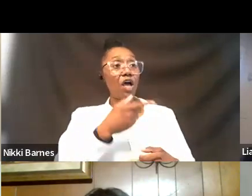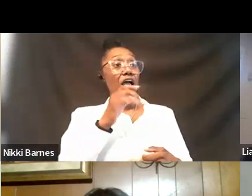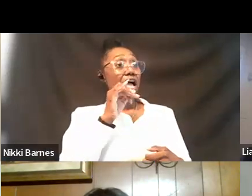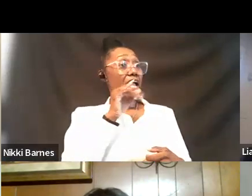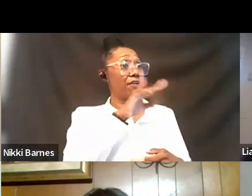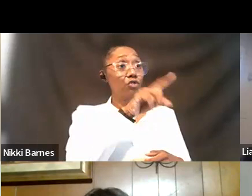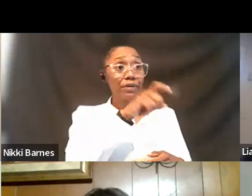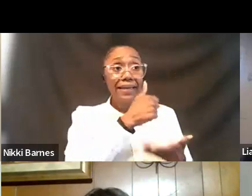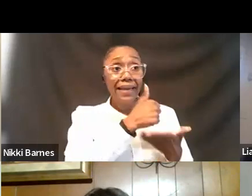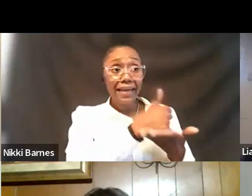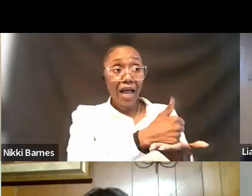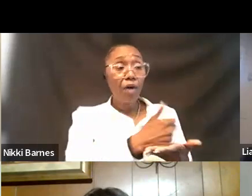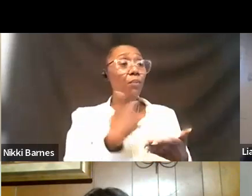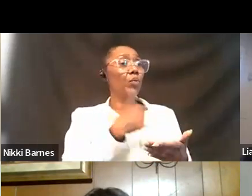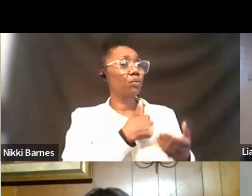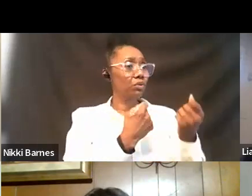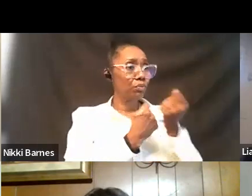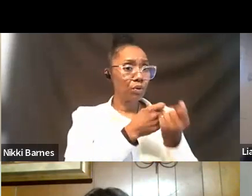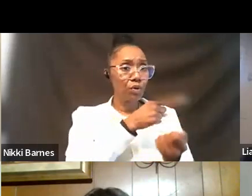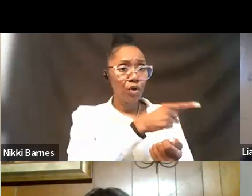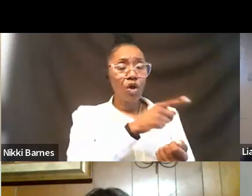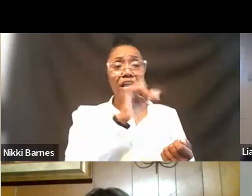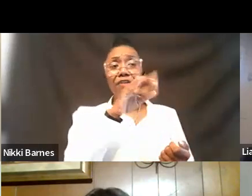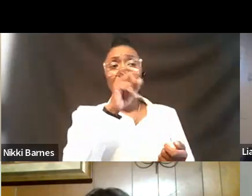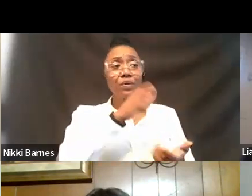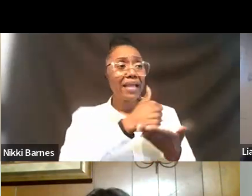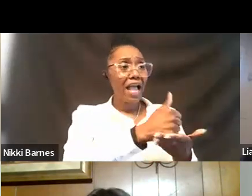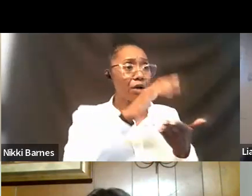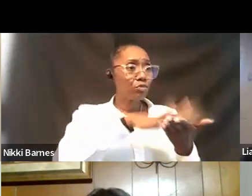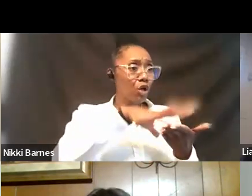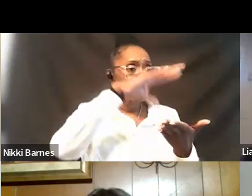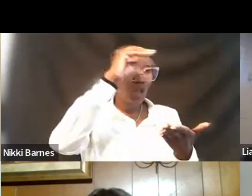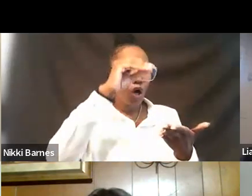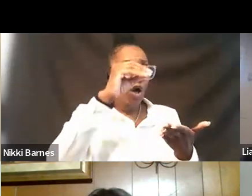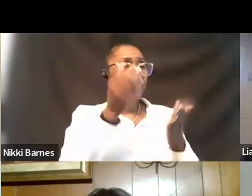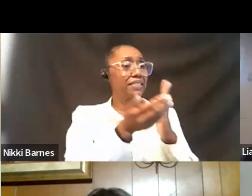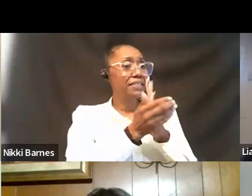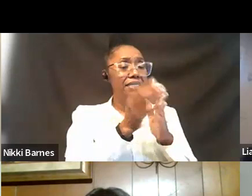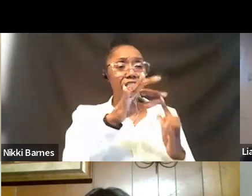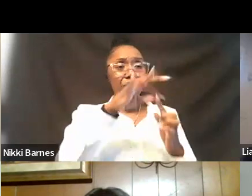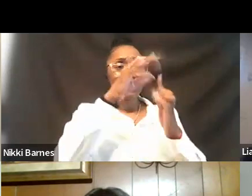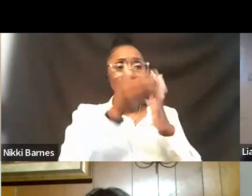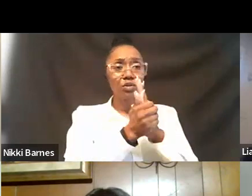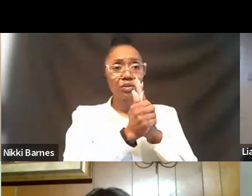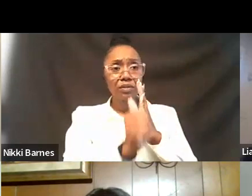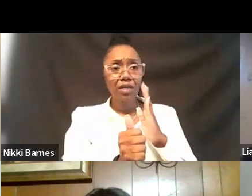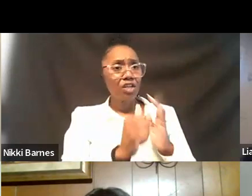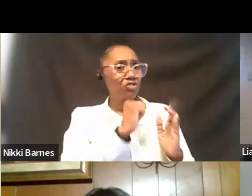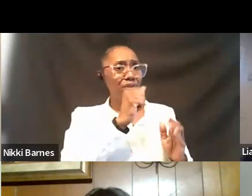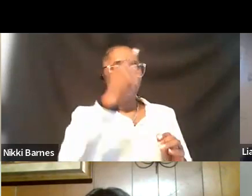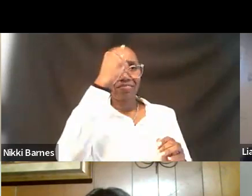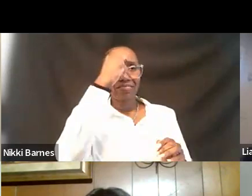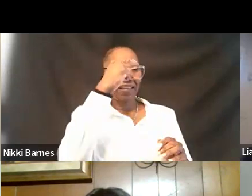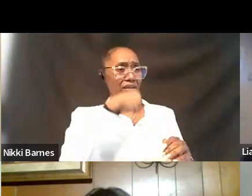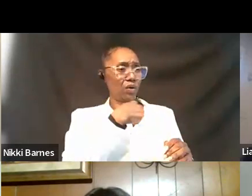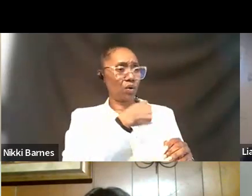If you need help learn a certain technique. Don't think that you are burns us. That is our job to do.